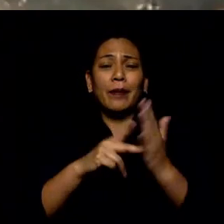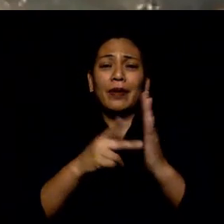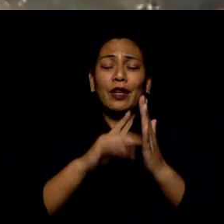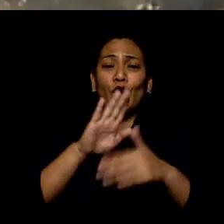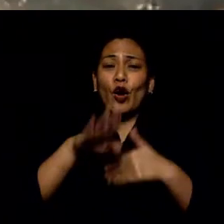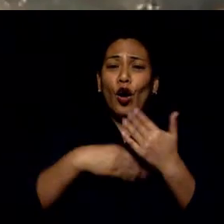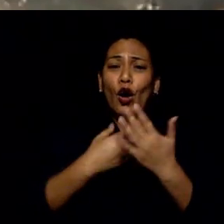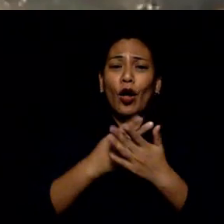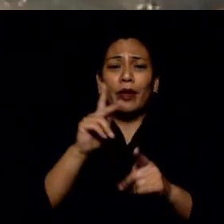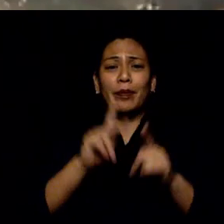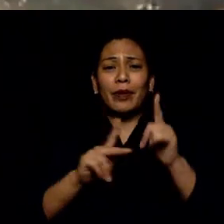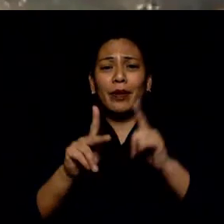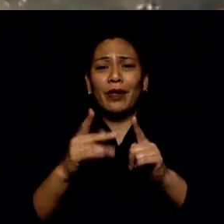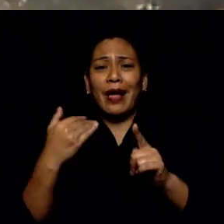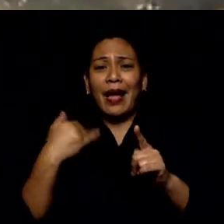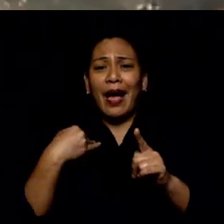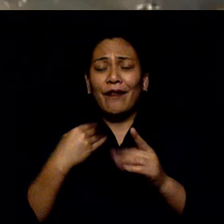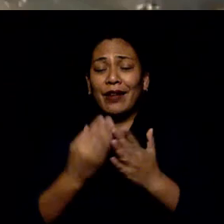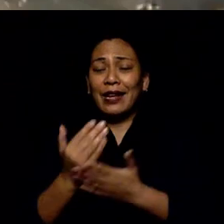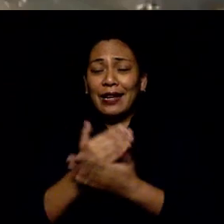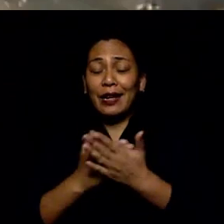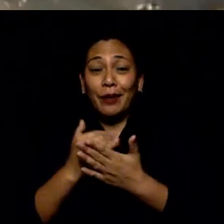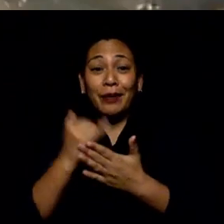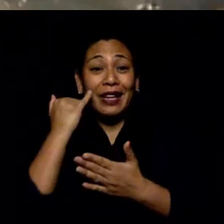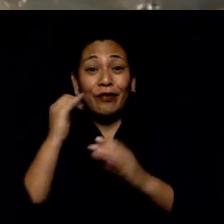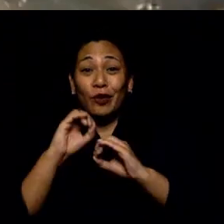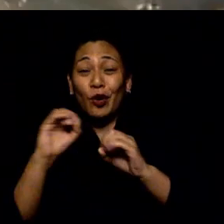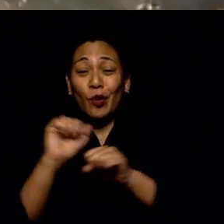If they're employed, unemployed, you still got this income so that you don't have